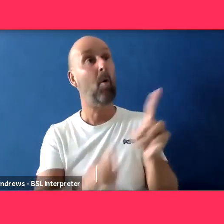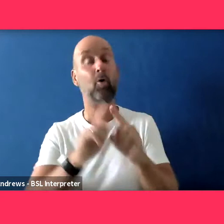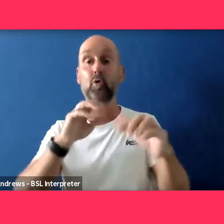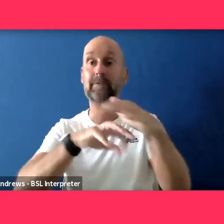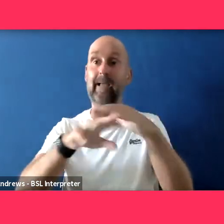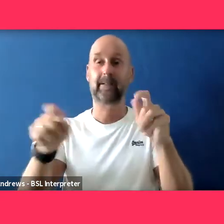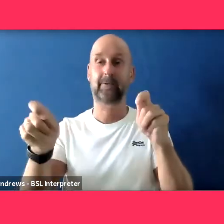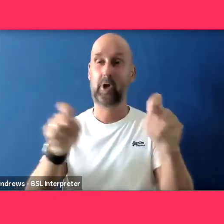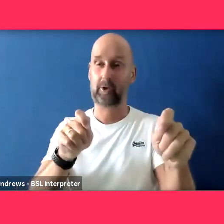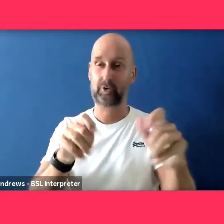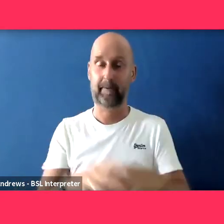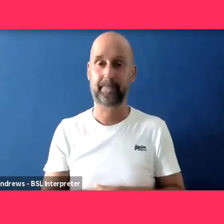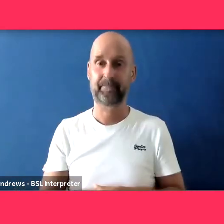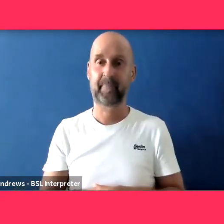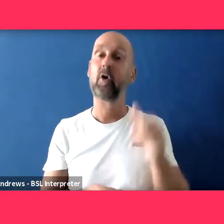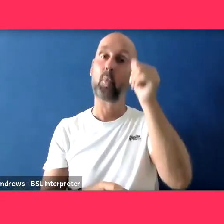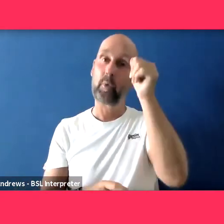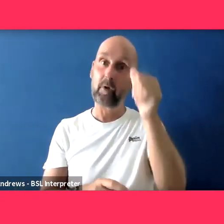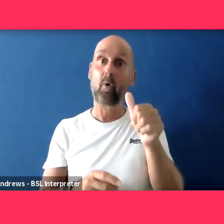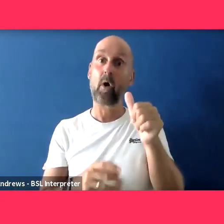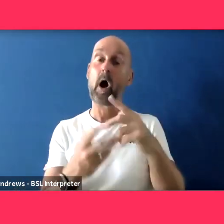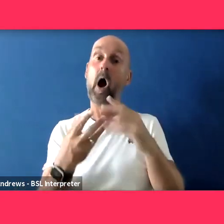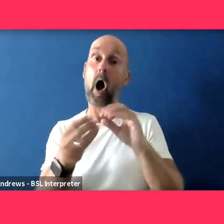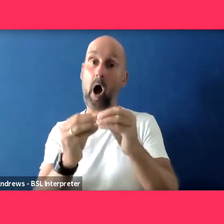We know Art is a tool for education , empowering